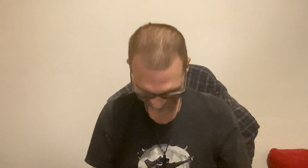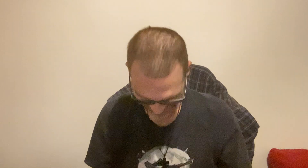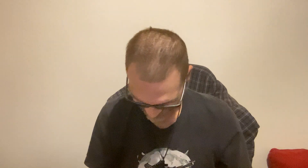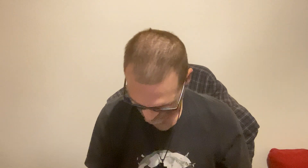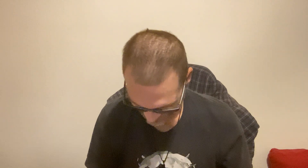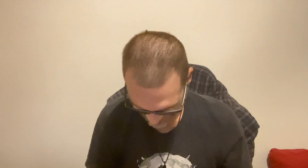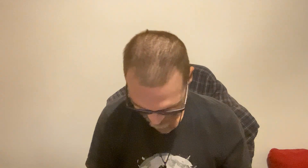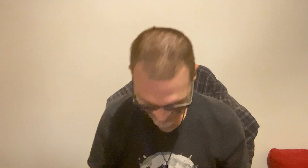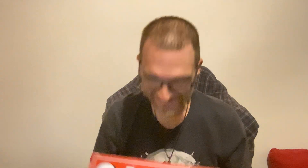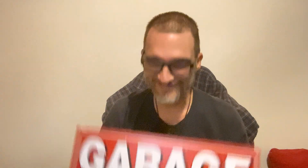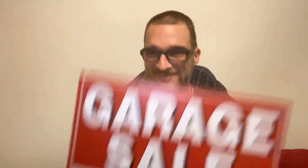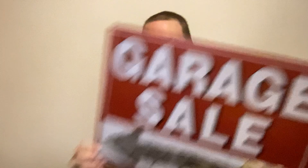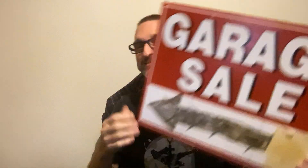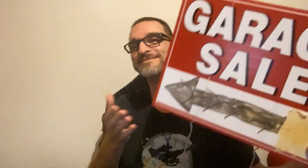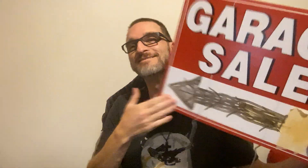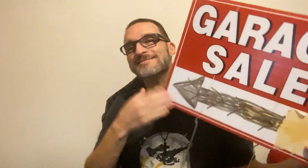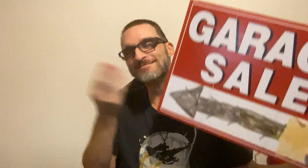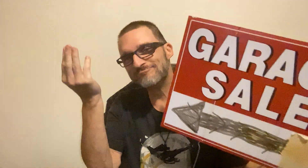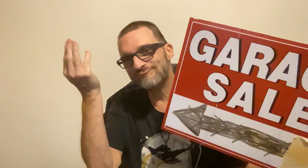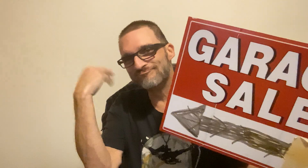*laughing*